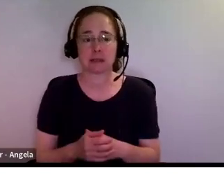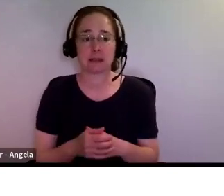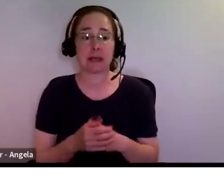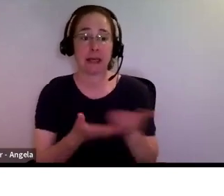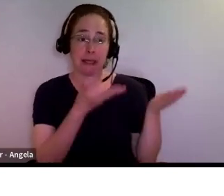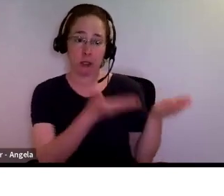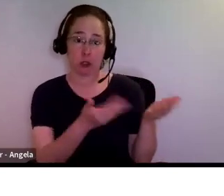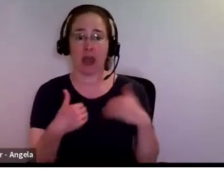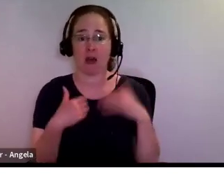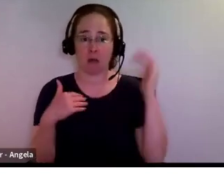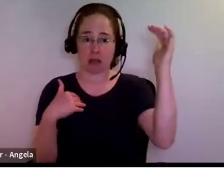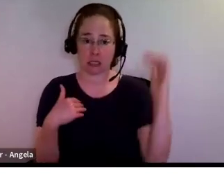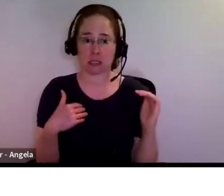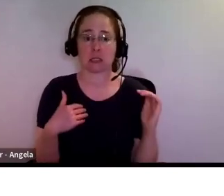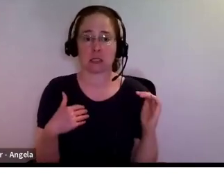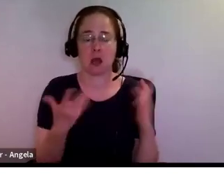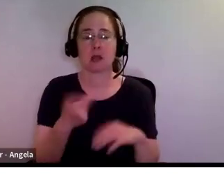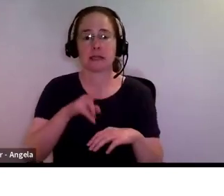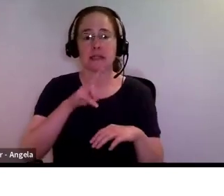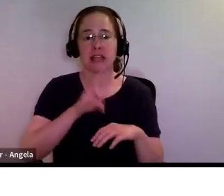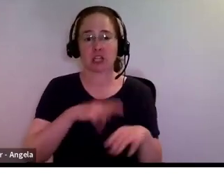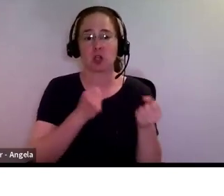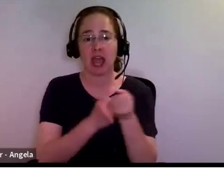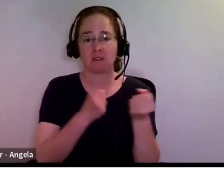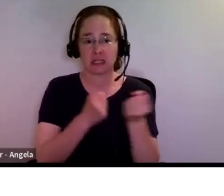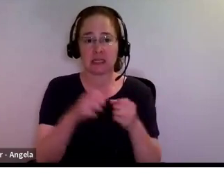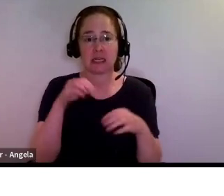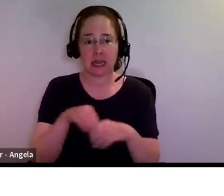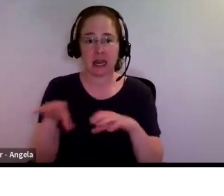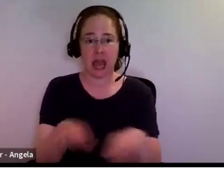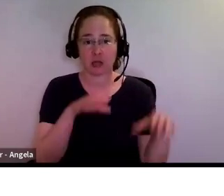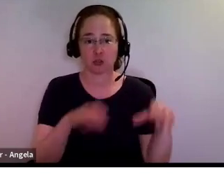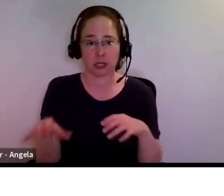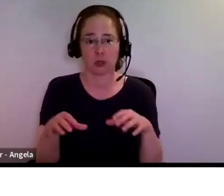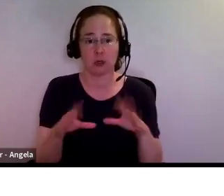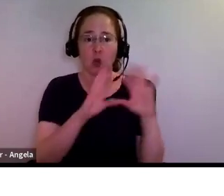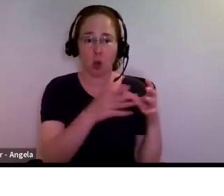is a list of national advocacy and action coalitions, including